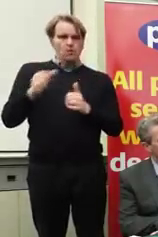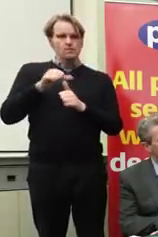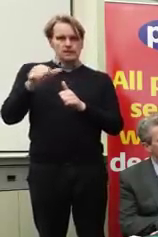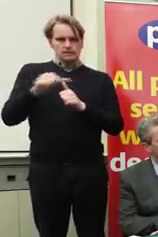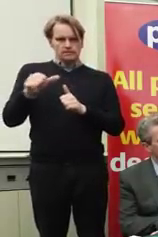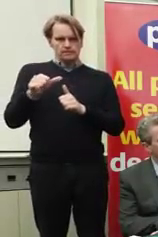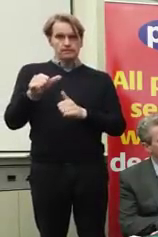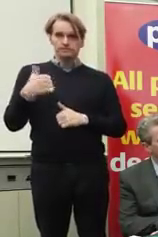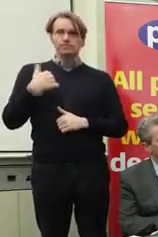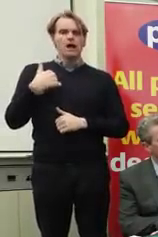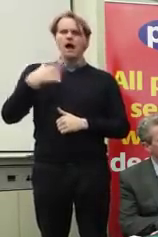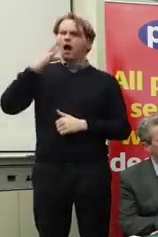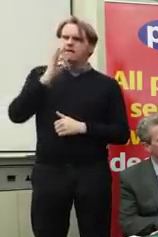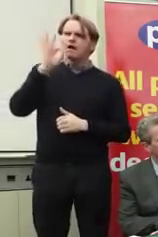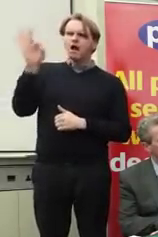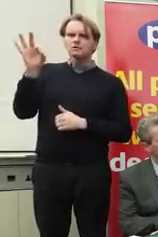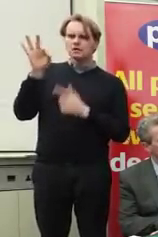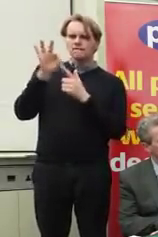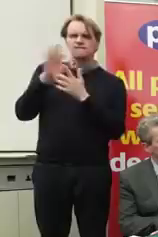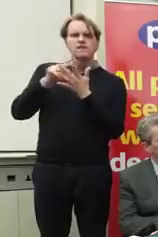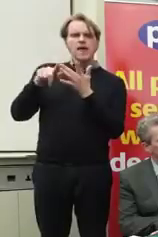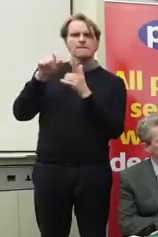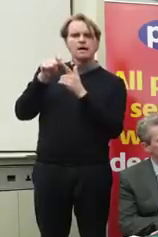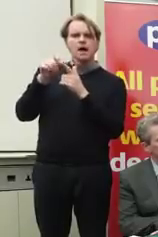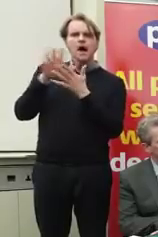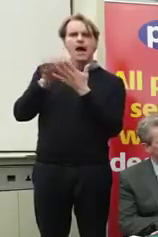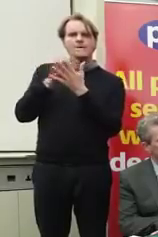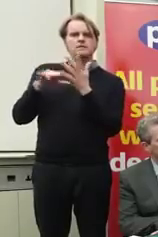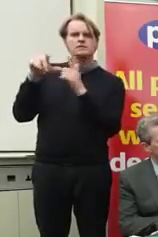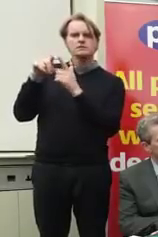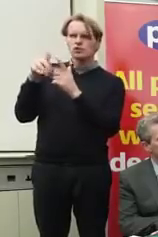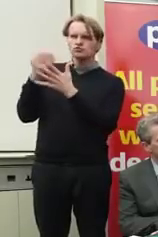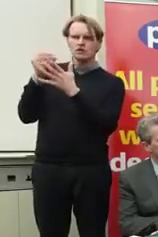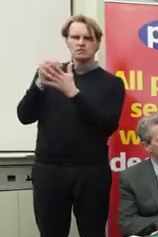has Philip Hammond listened to any doctors, nurses, professionals, teachers,